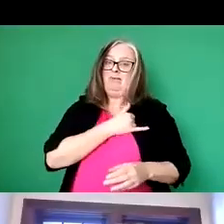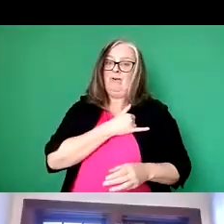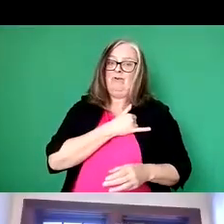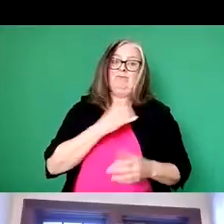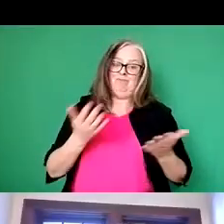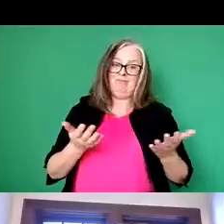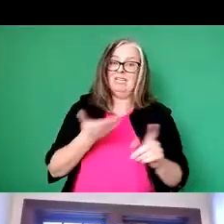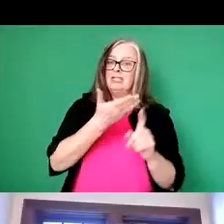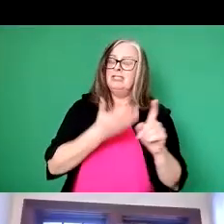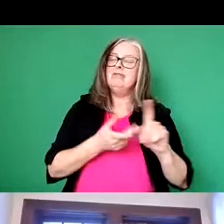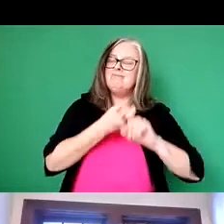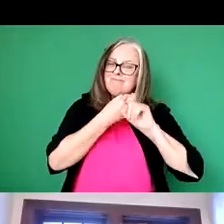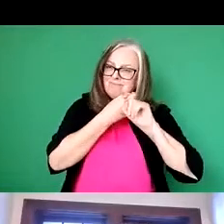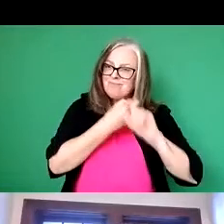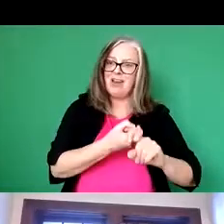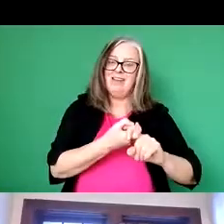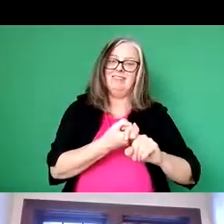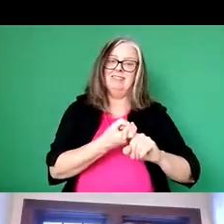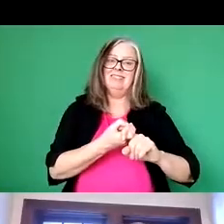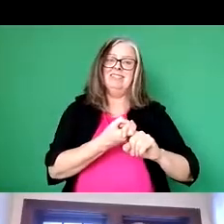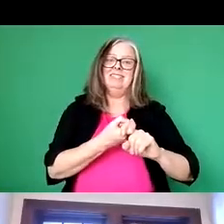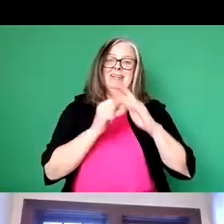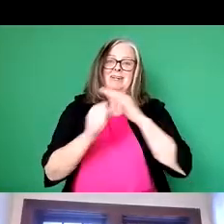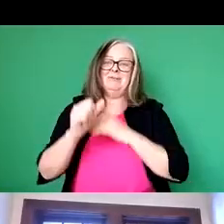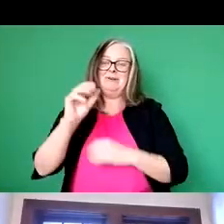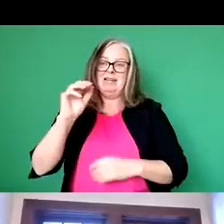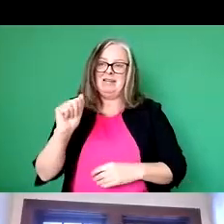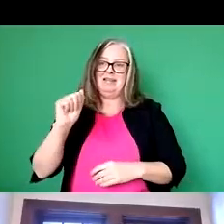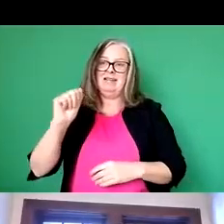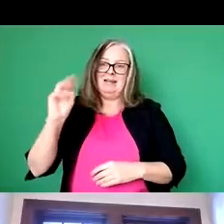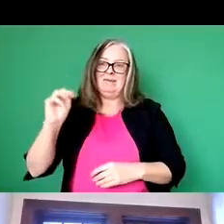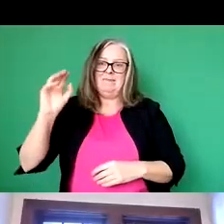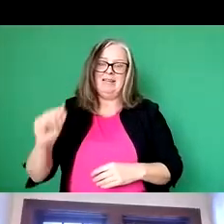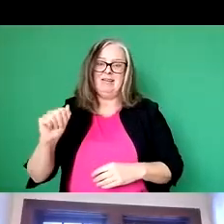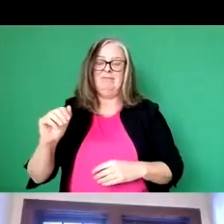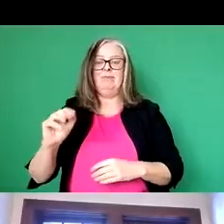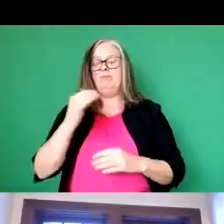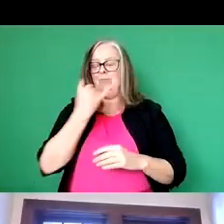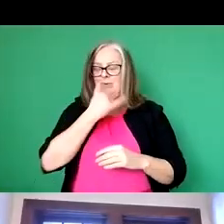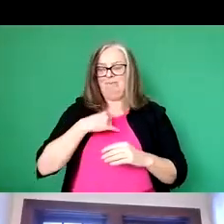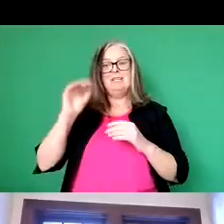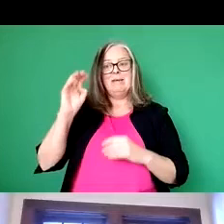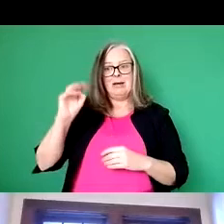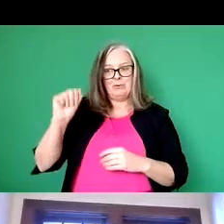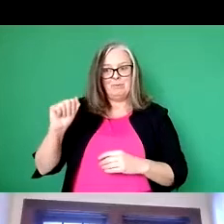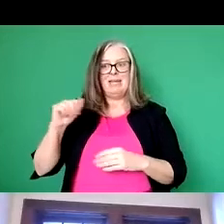the manitoba accessibility office she's actually been the chair of our accessibility advisory